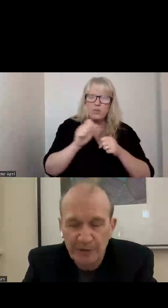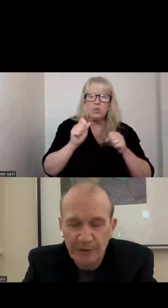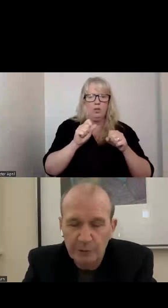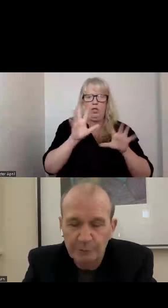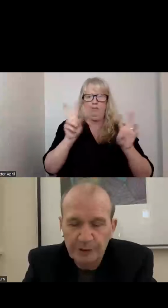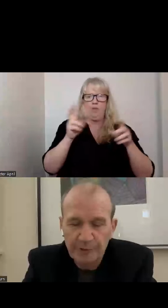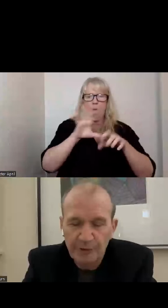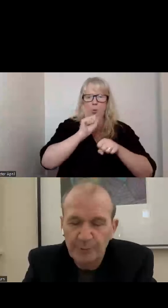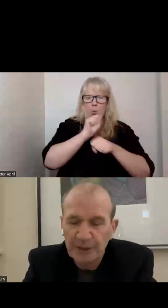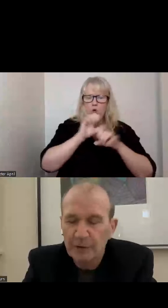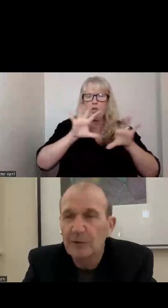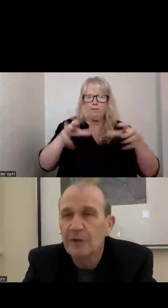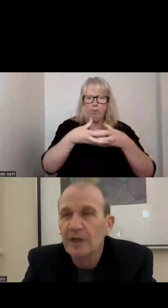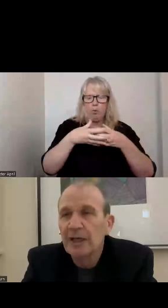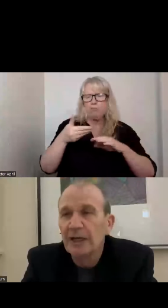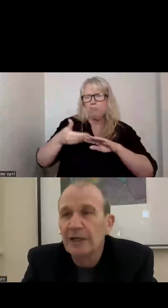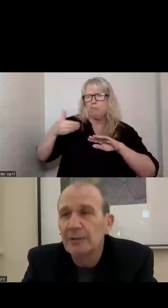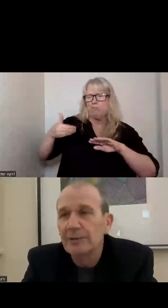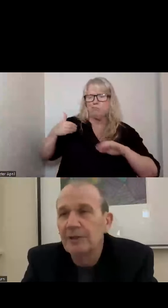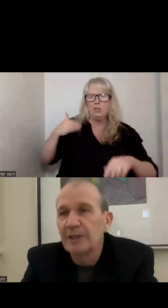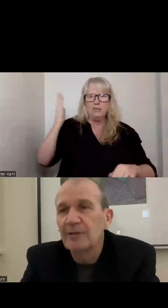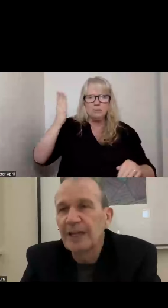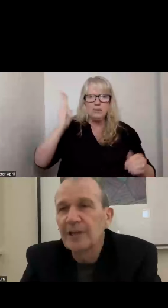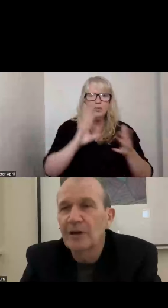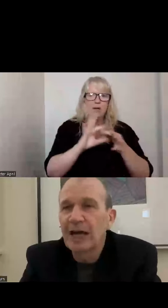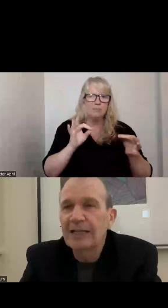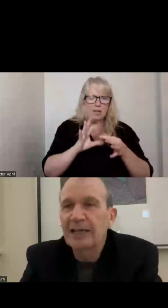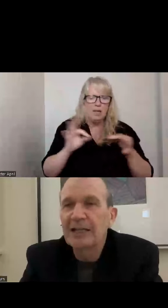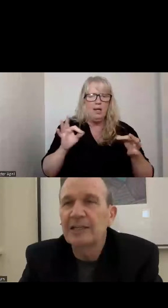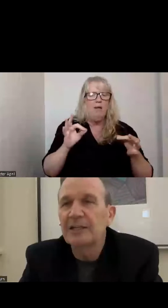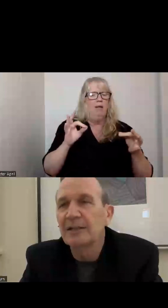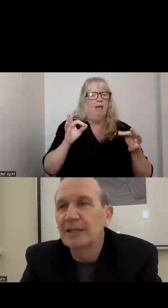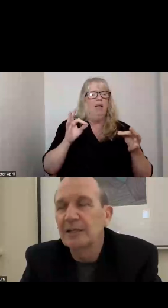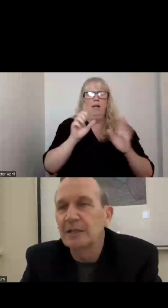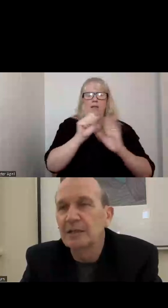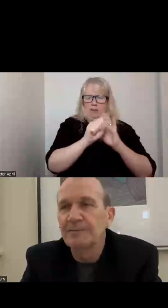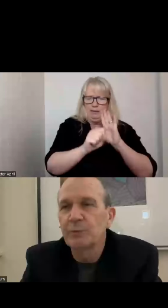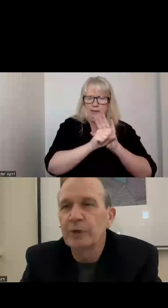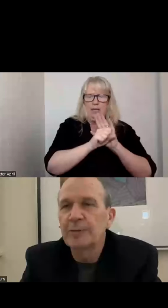SEVERAL SPEAKERS. THE STATES ARE HIGHLIGHTING THAT IF WE ARE